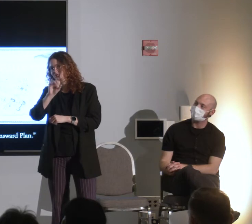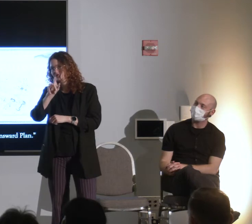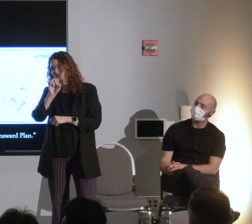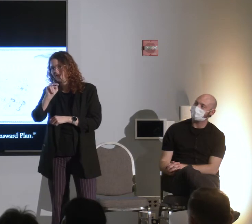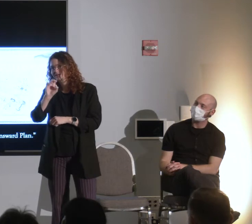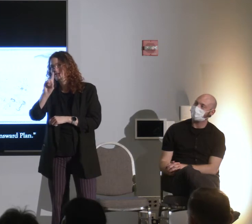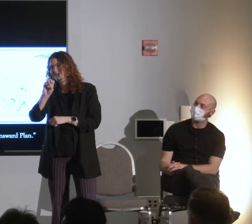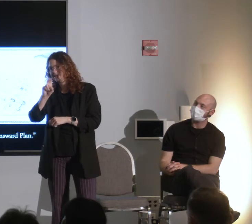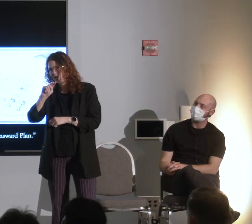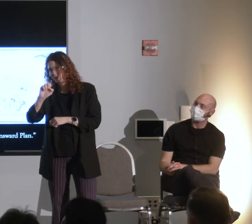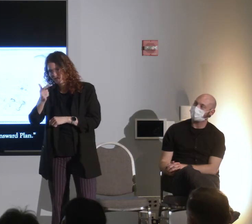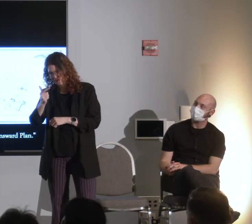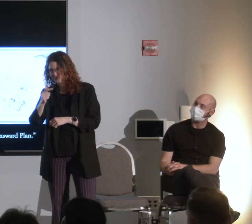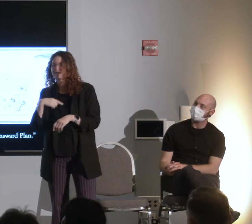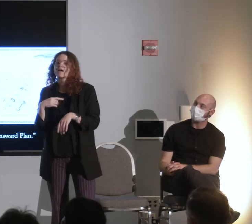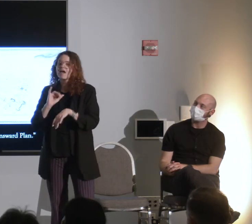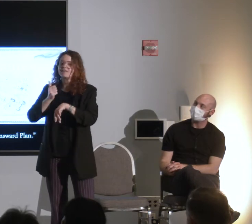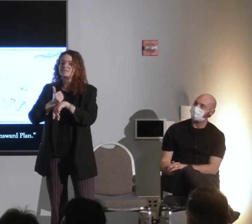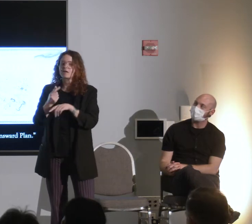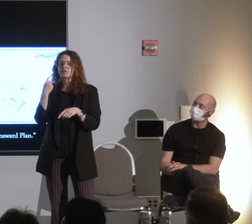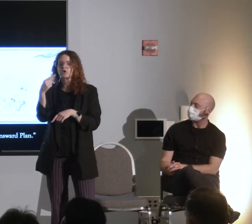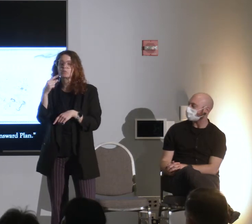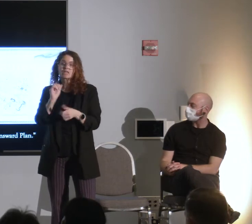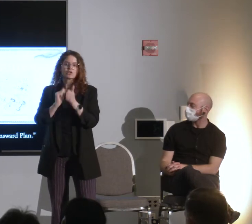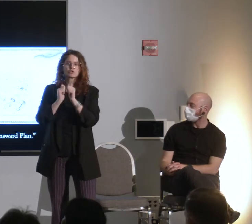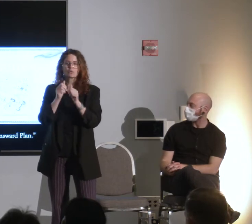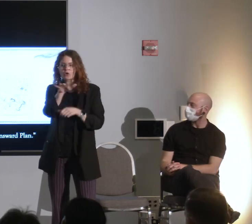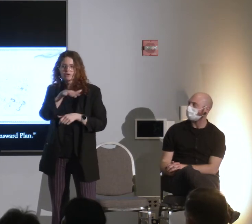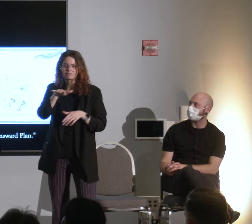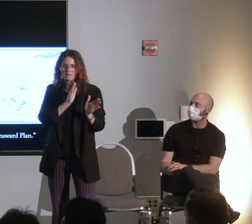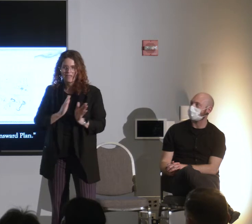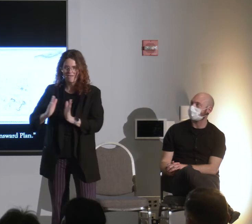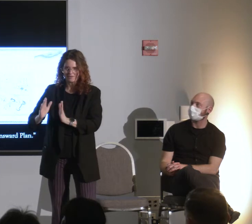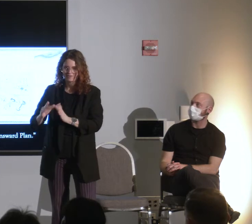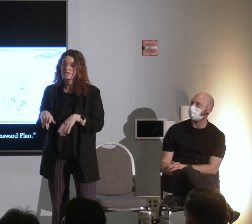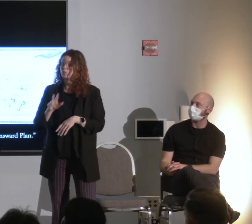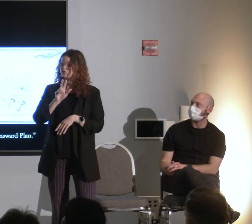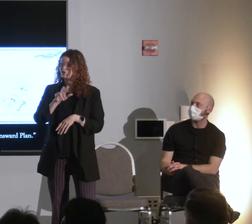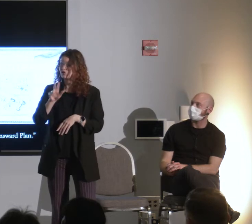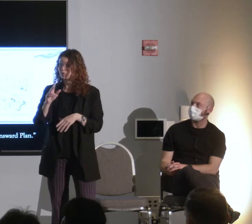put together what they called the Green Sward Plan. It was one of 33 entries, but theirs would